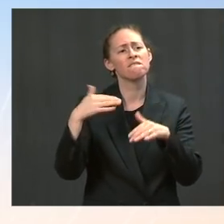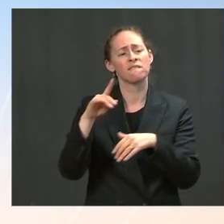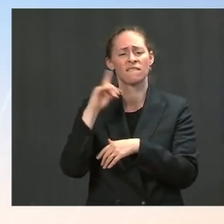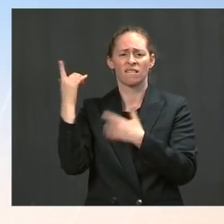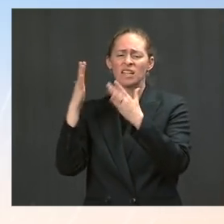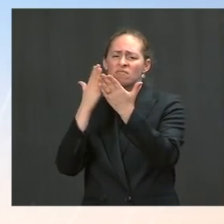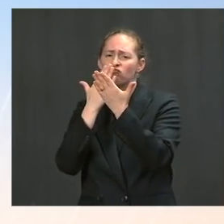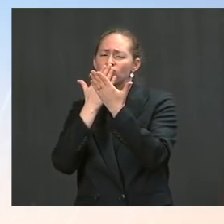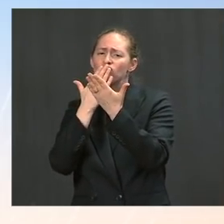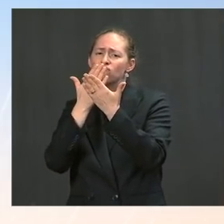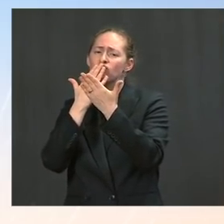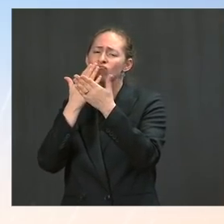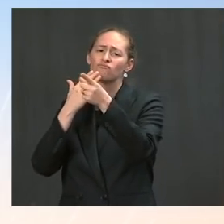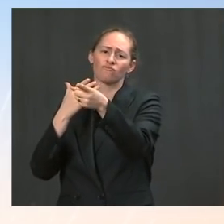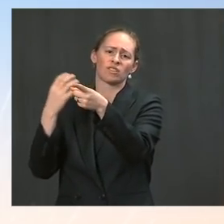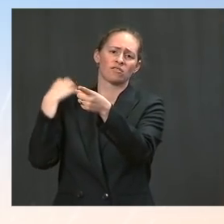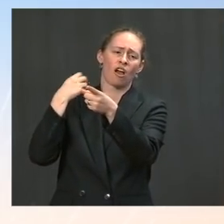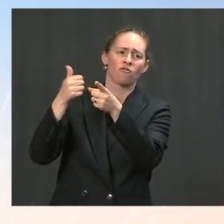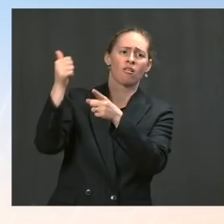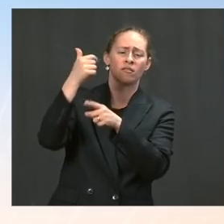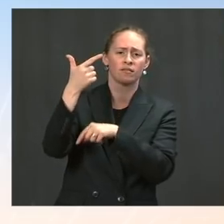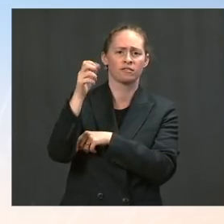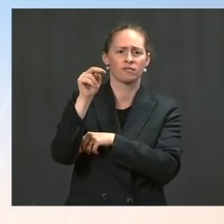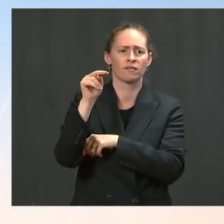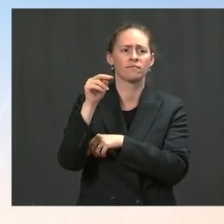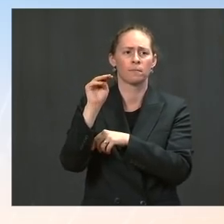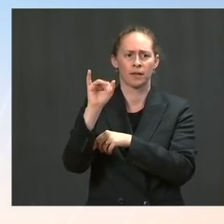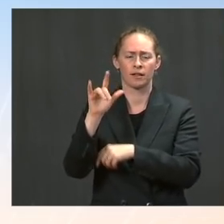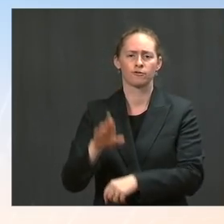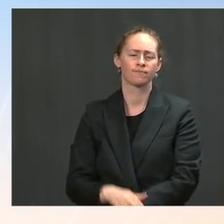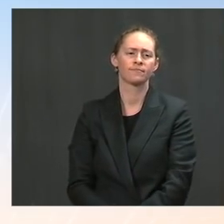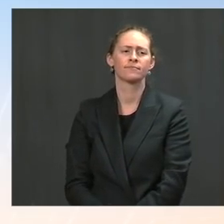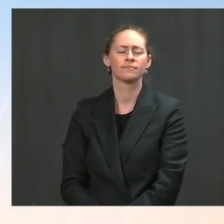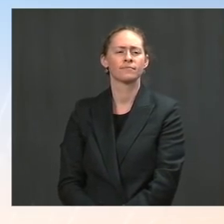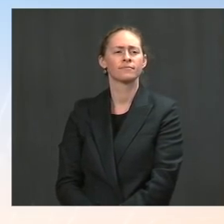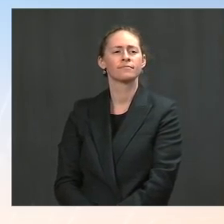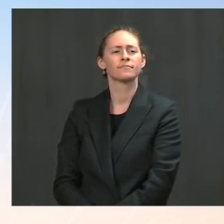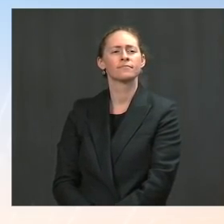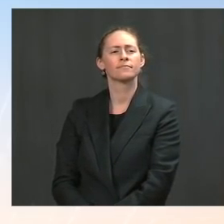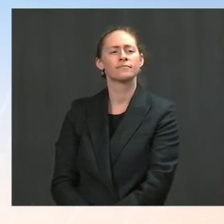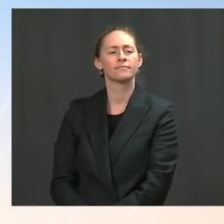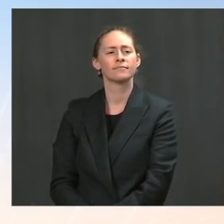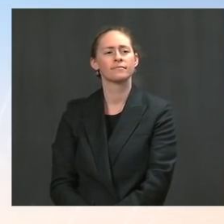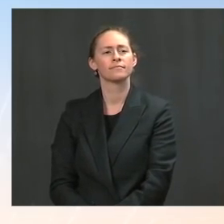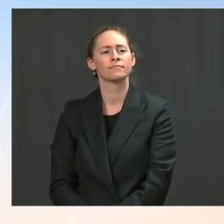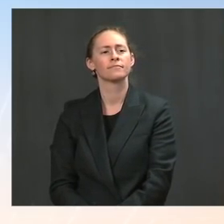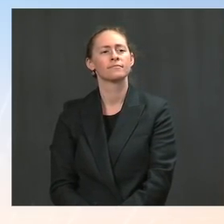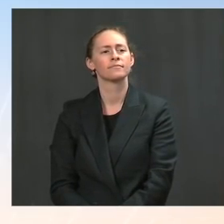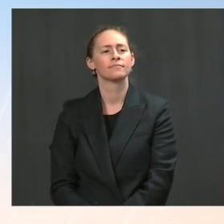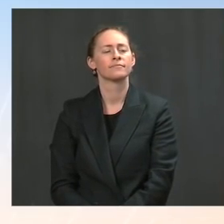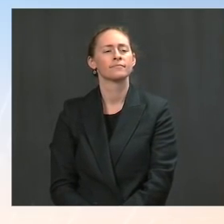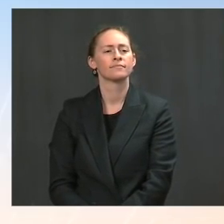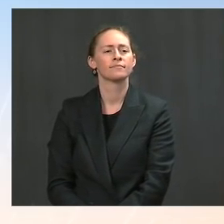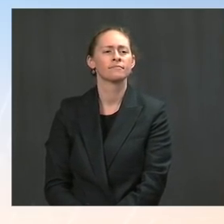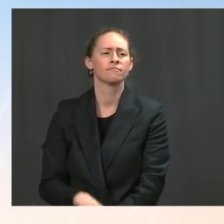we came to a possible war with Iran or an attempted coup here at home? Ms. Psaki: I'm just not going to speak to intelligence matters from here.